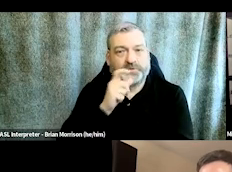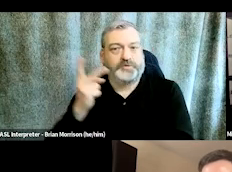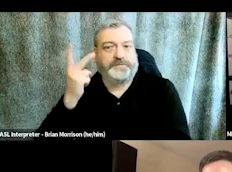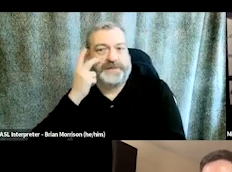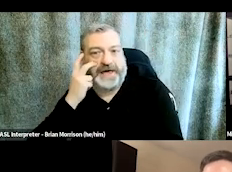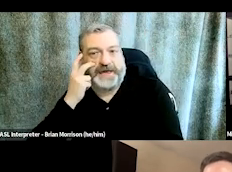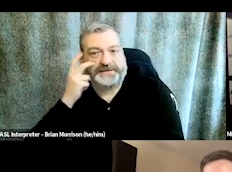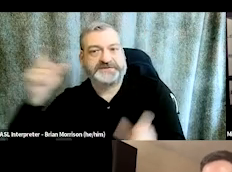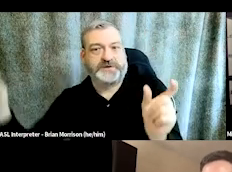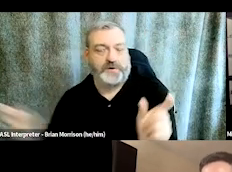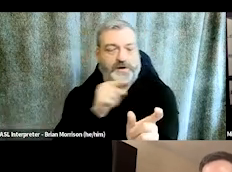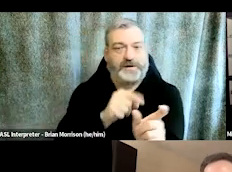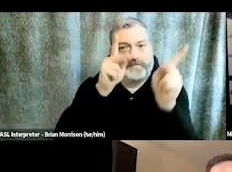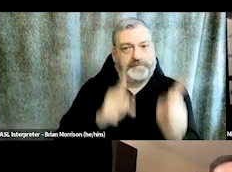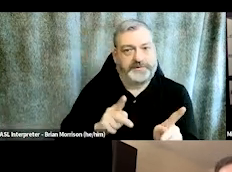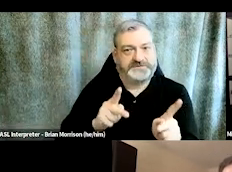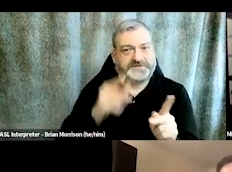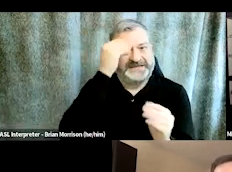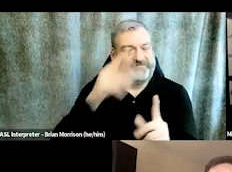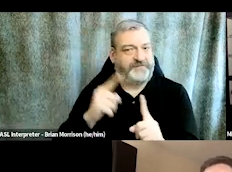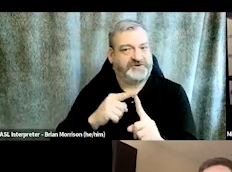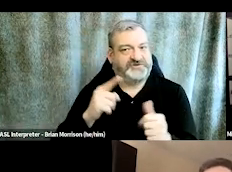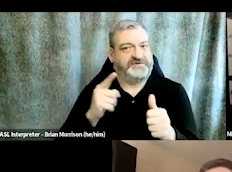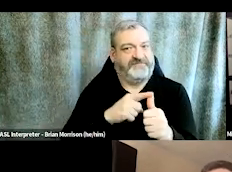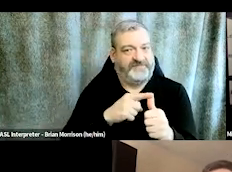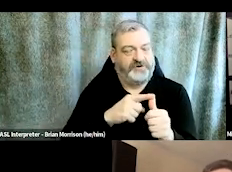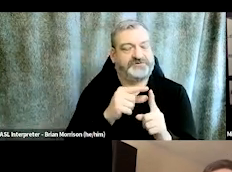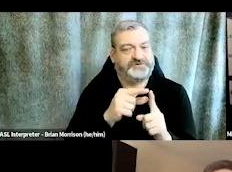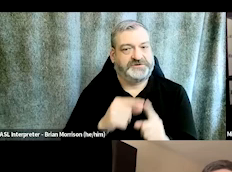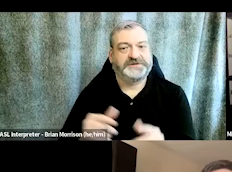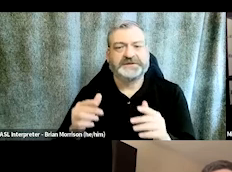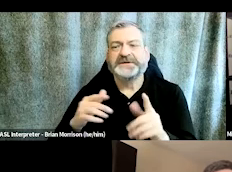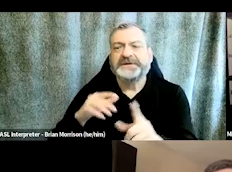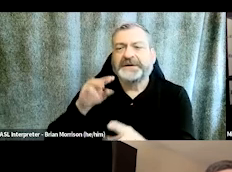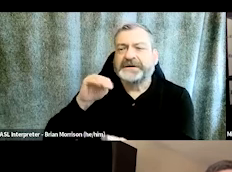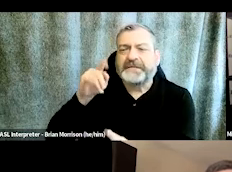Yeah, before we leave this. Jeff, this is Mike Mangos. Sure. I did have a question for you.